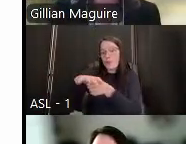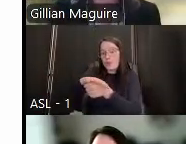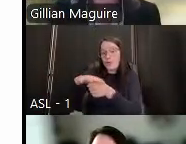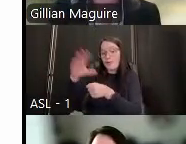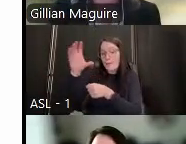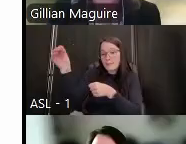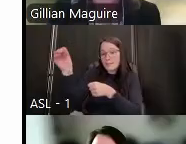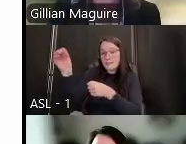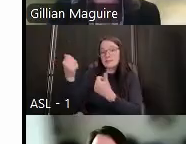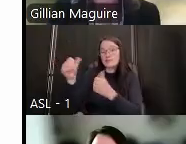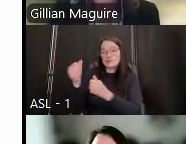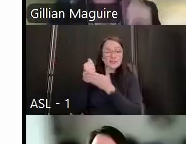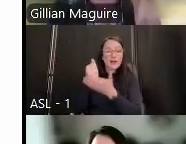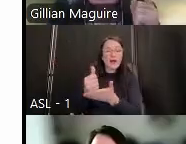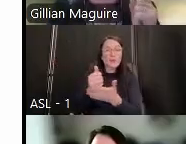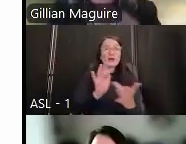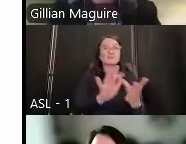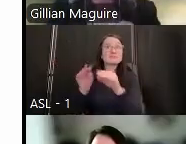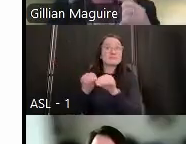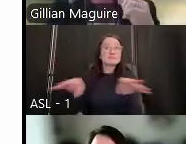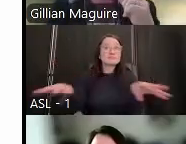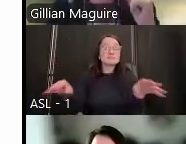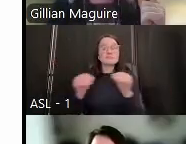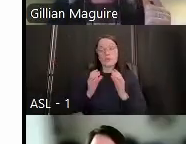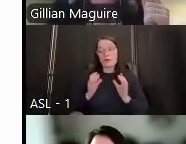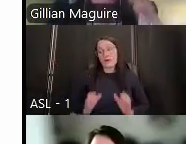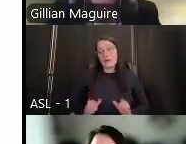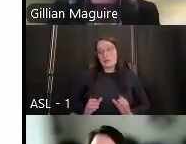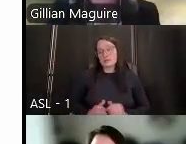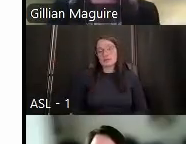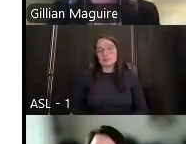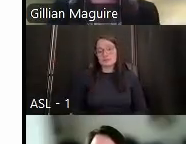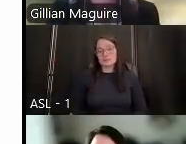uh clients that they have. Not enough but uh that does happen and we have actually